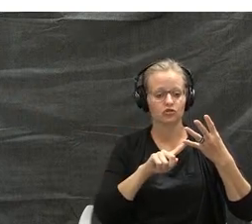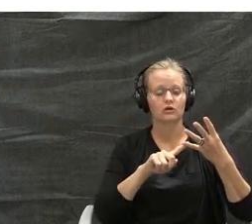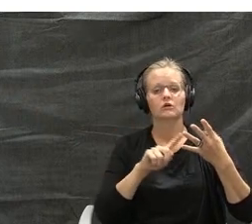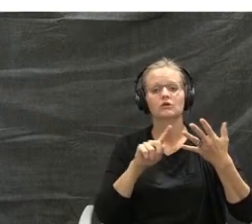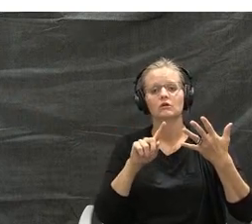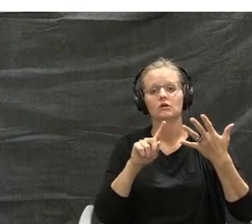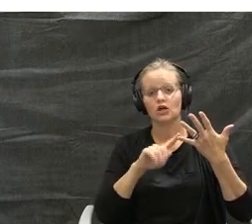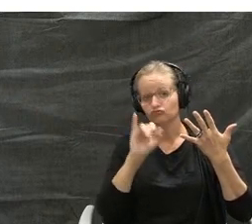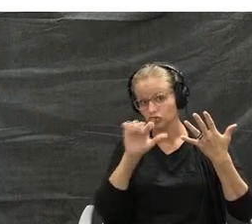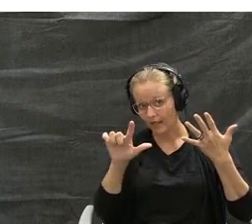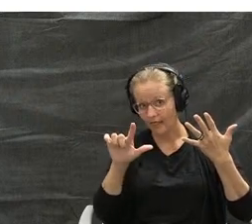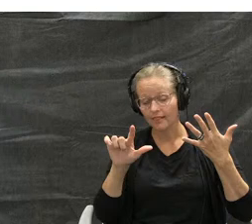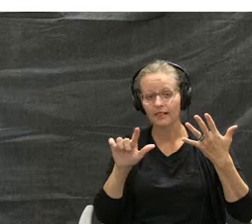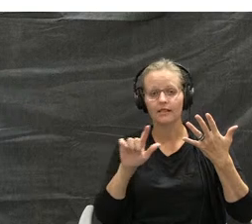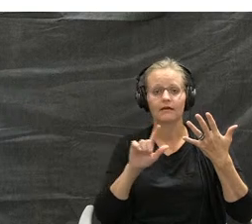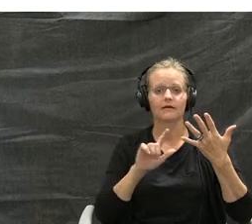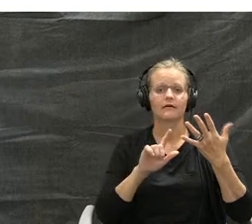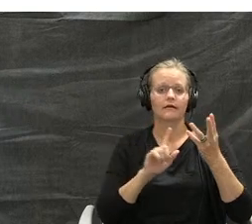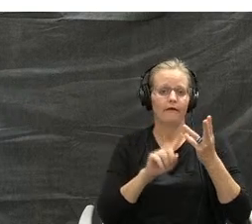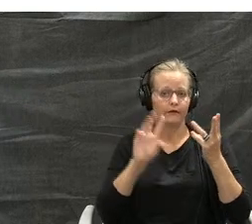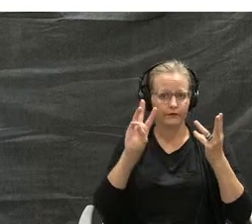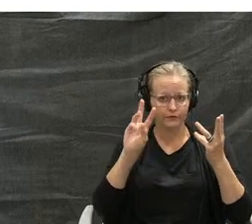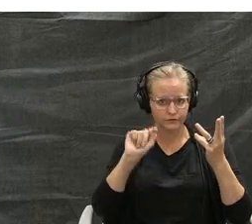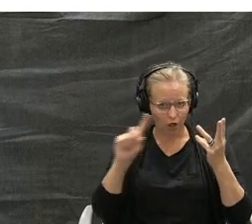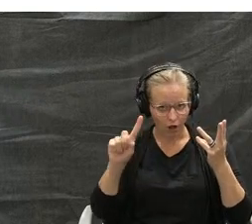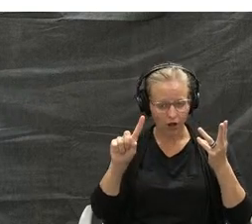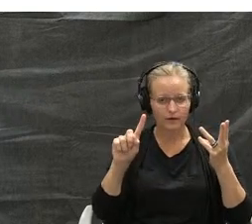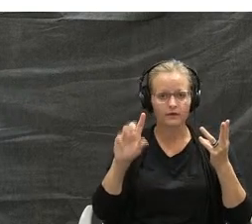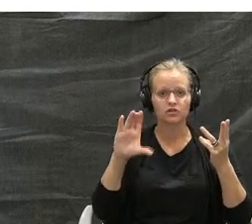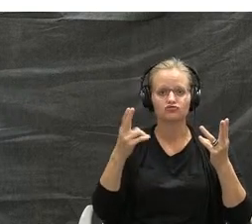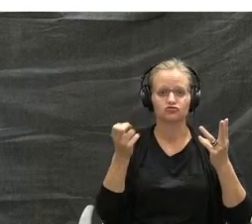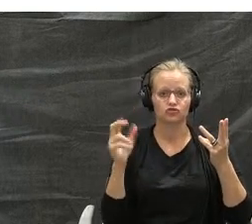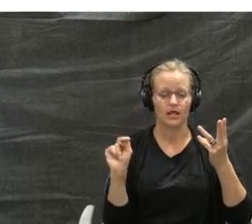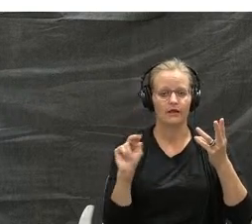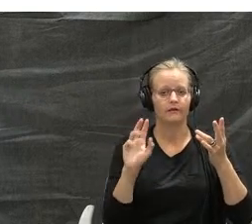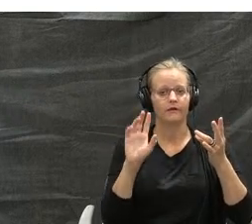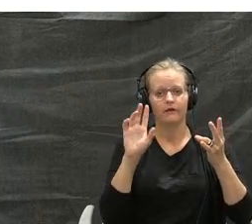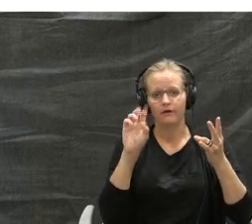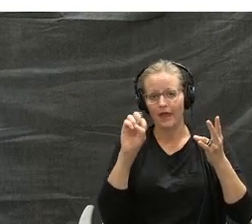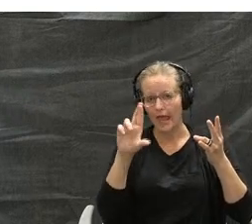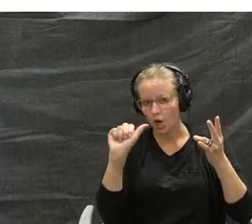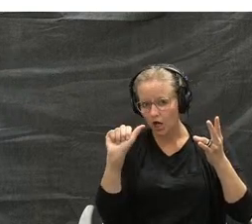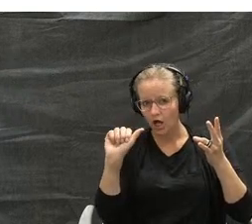Chanhassen Erica deed if Excel sure Sara Weiss Minne Tonka